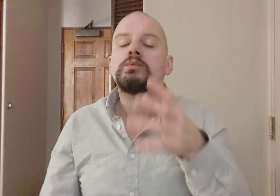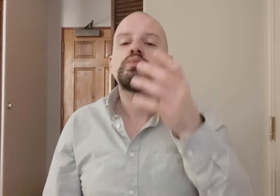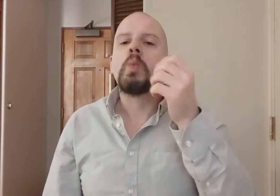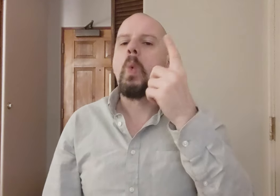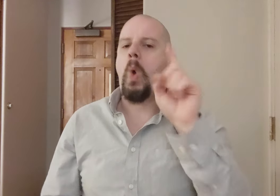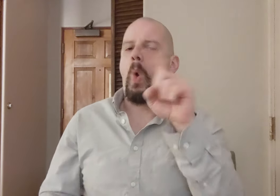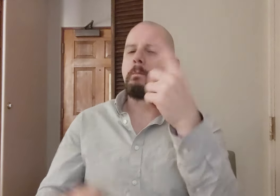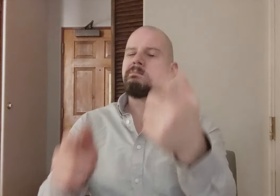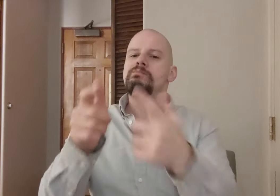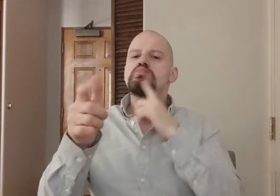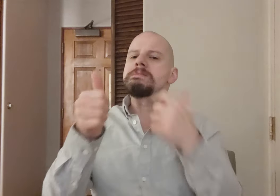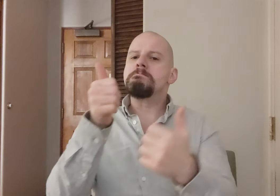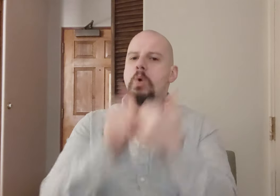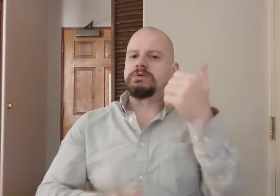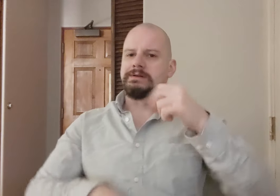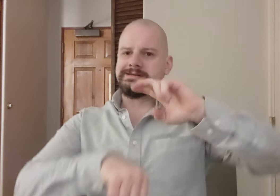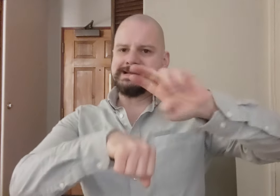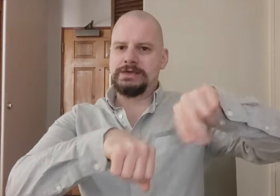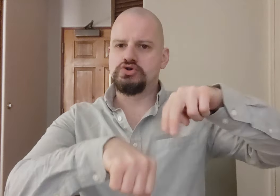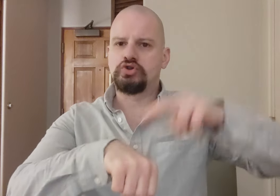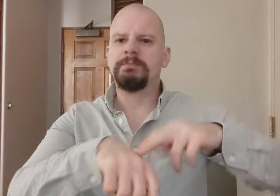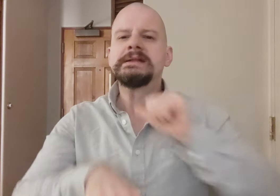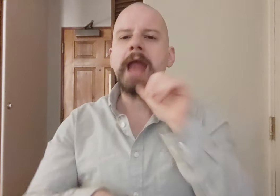We only see the natures,